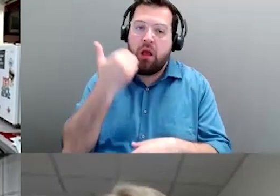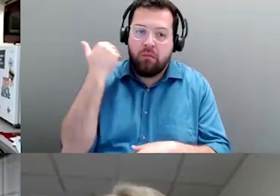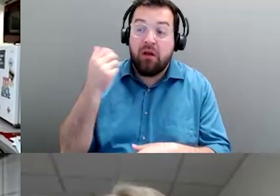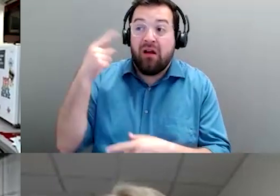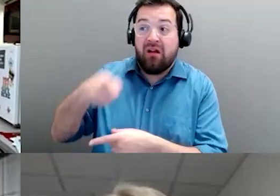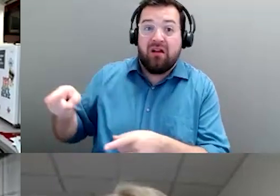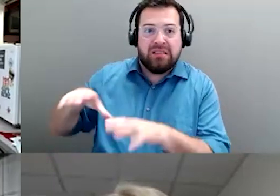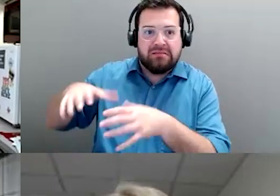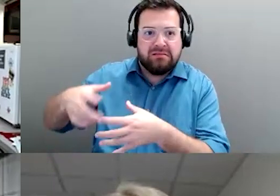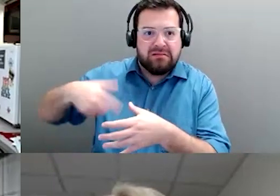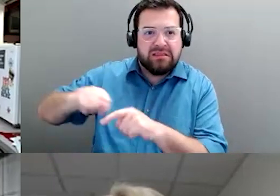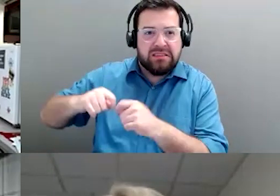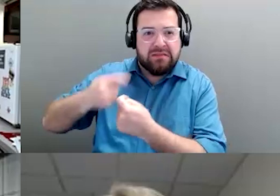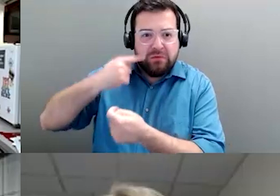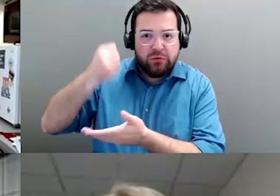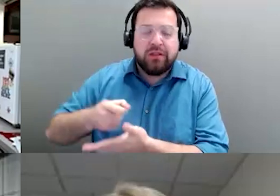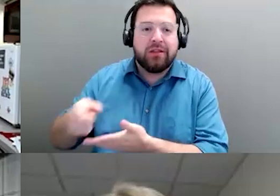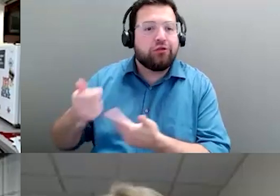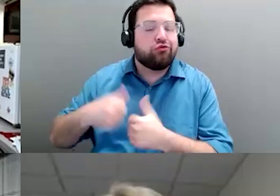They want to just kind of check you off as quick as possible.